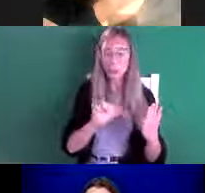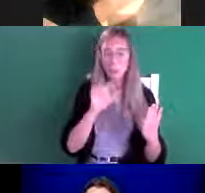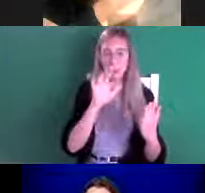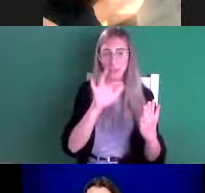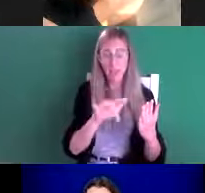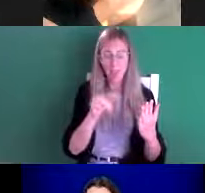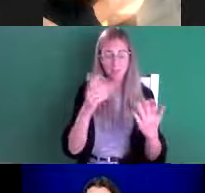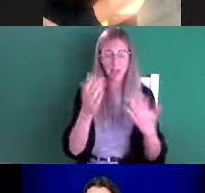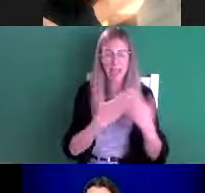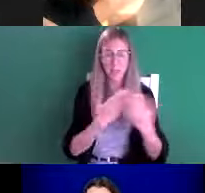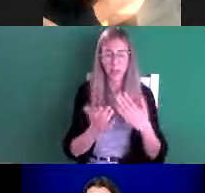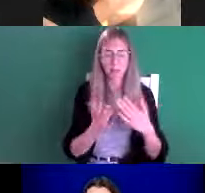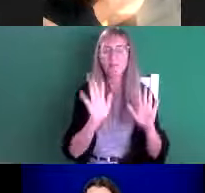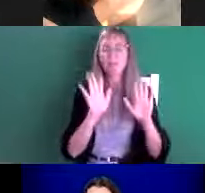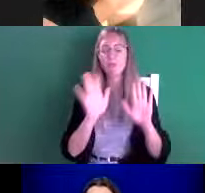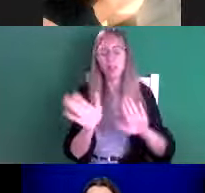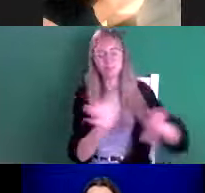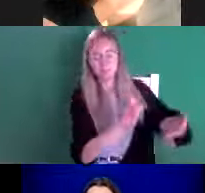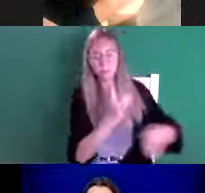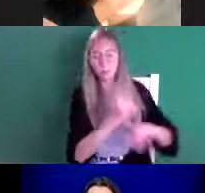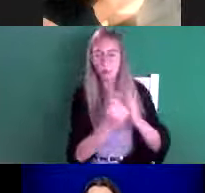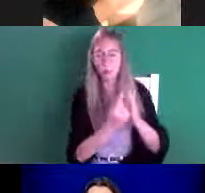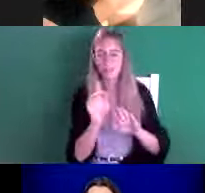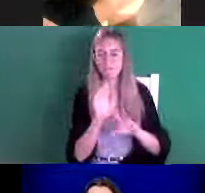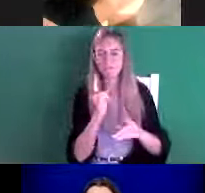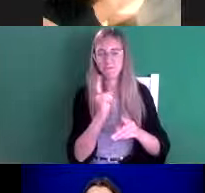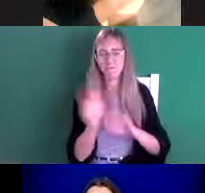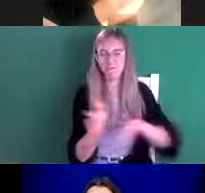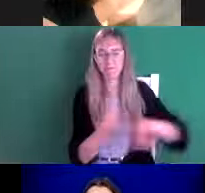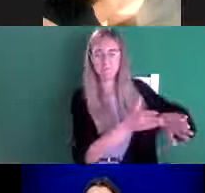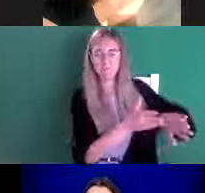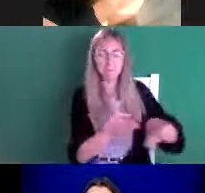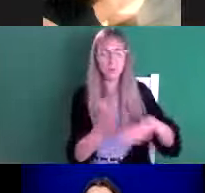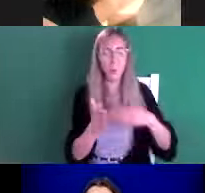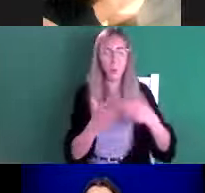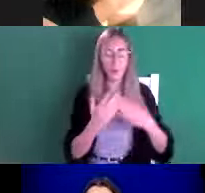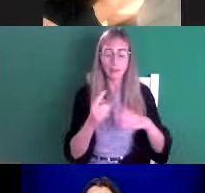i'll come onto the brochure later so we're in the timeline and the call out for the artist